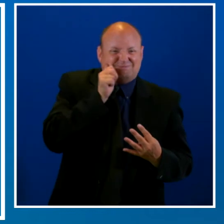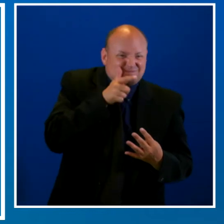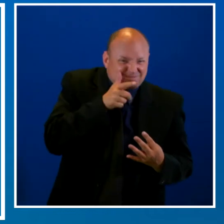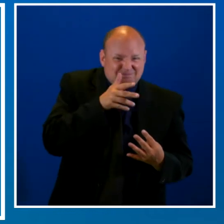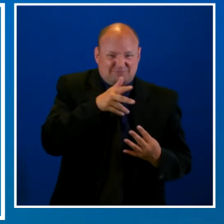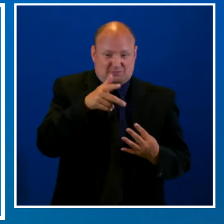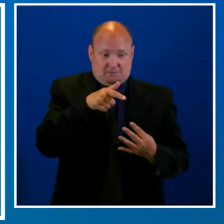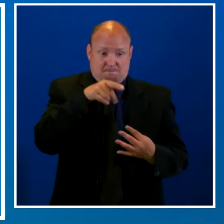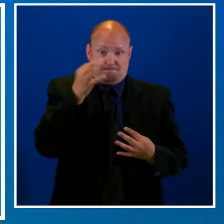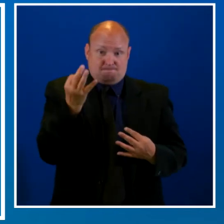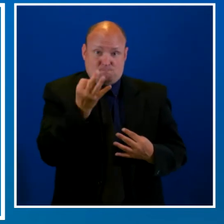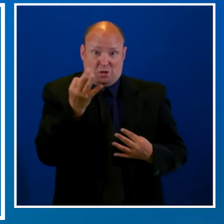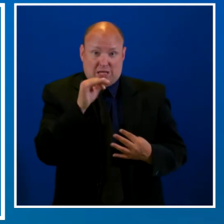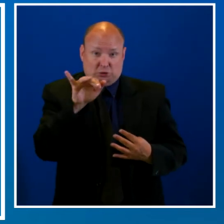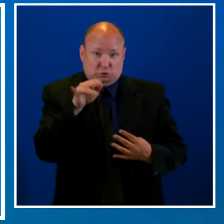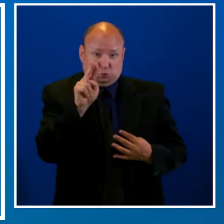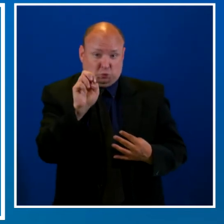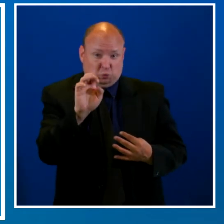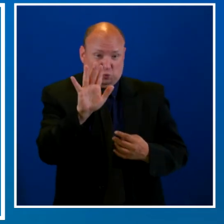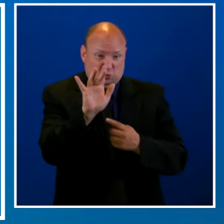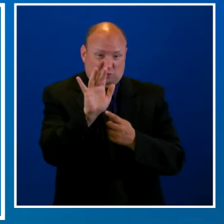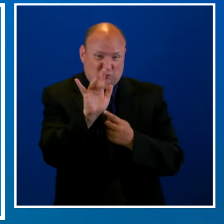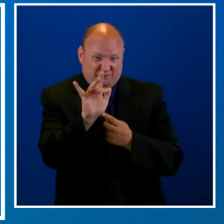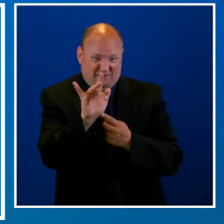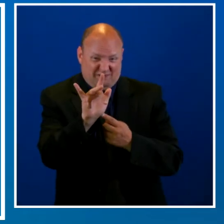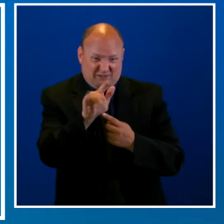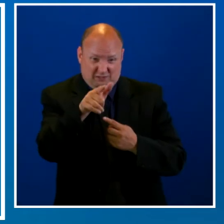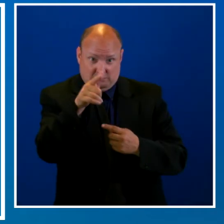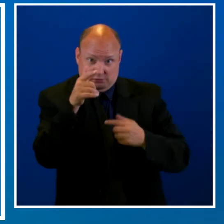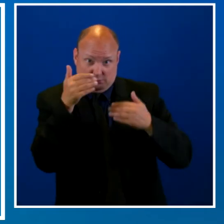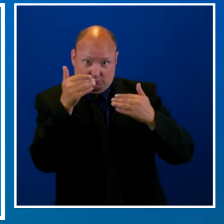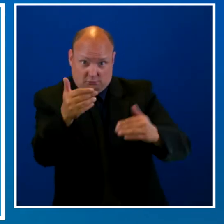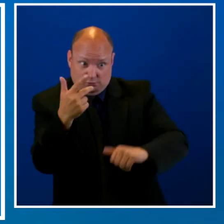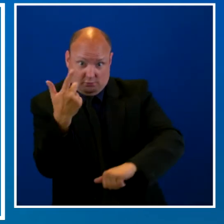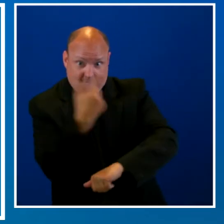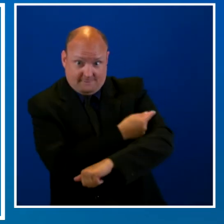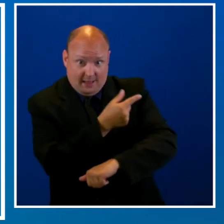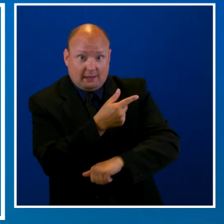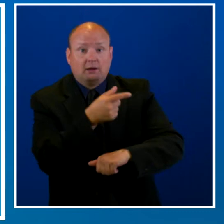25th, the Vancouver Chamber of Commerce will give you a $50